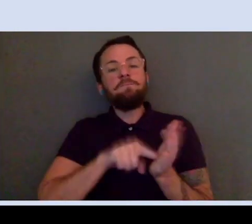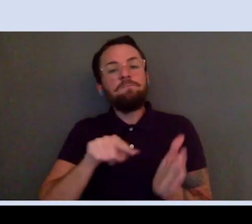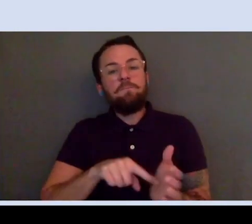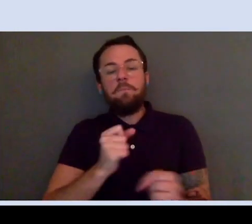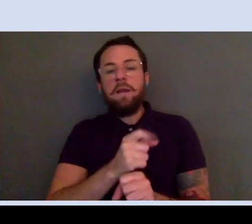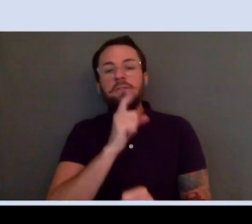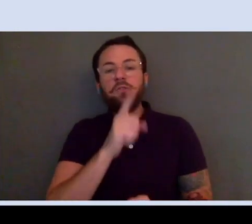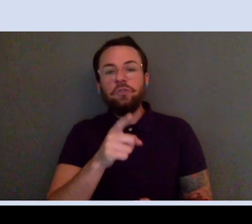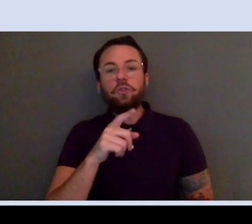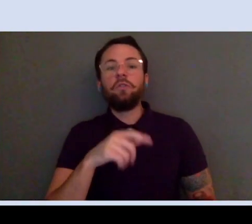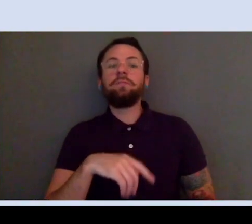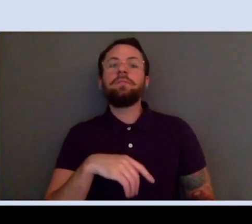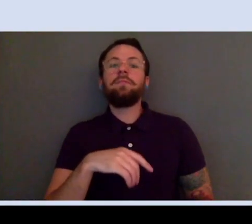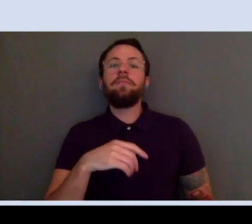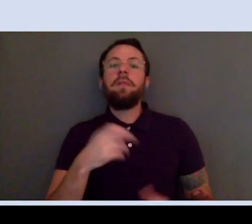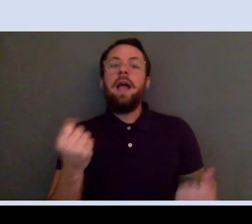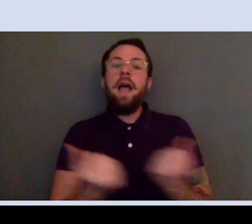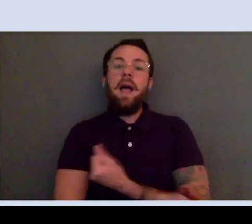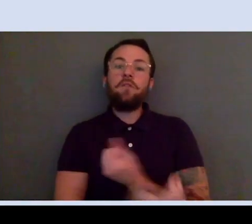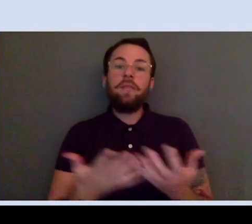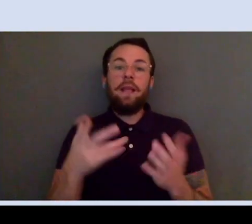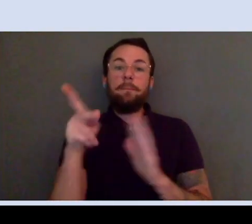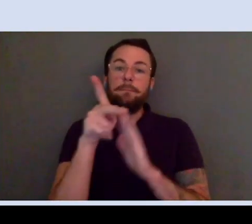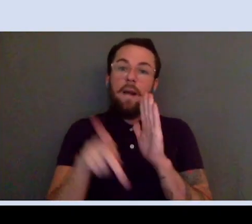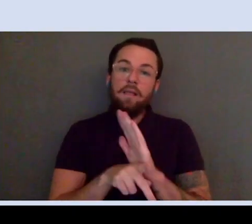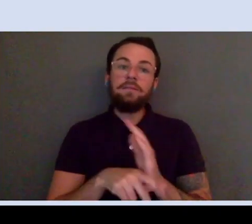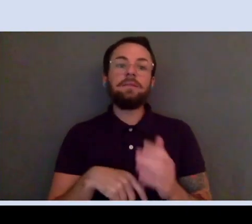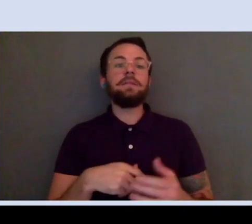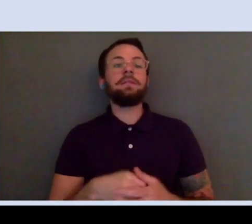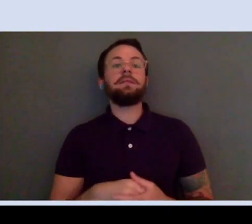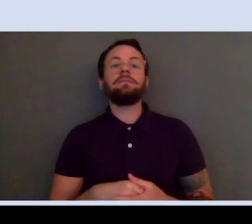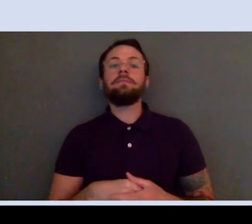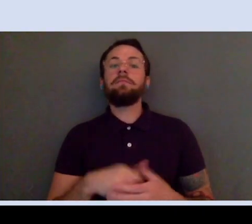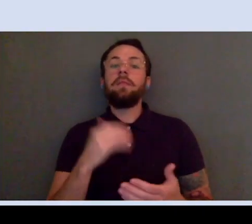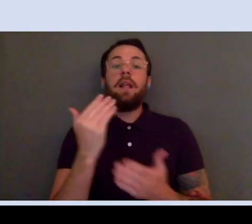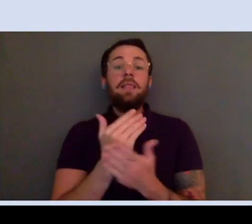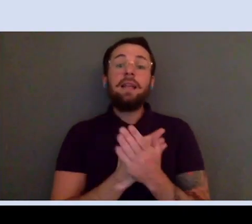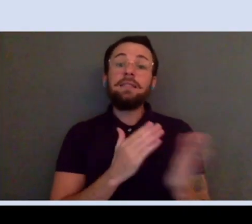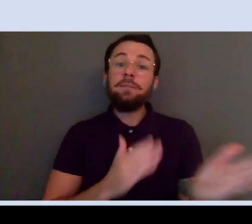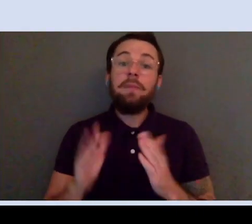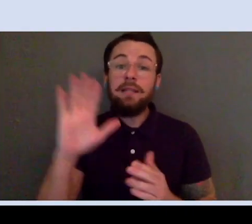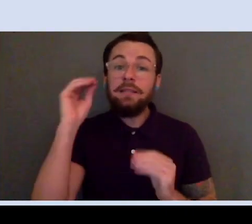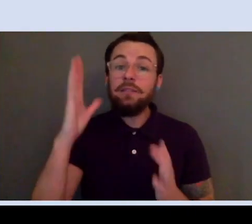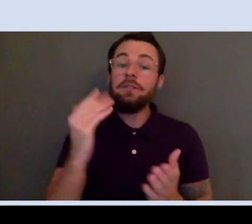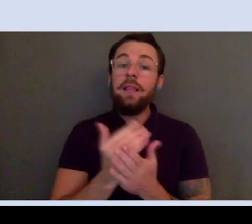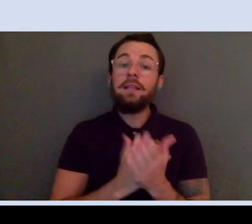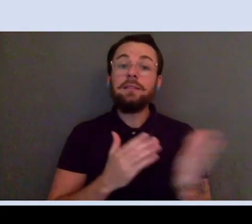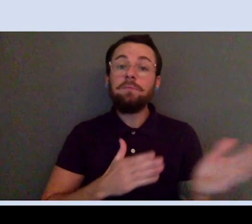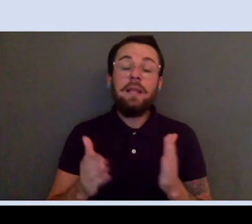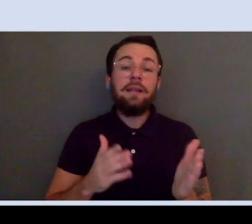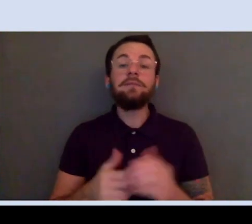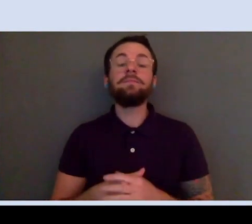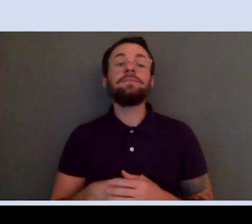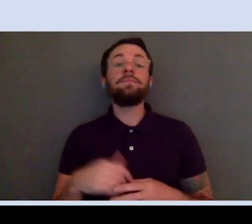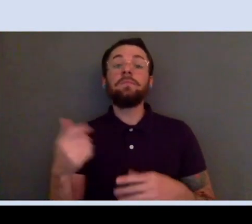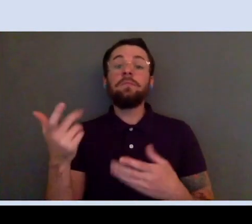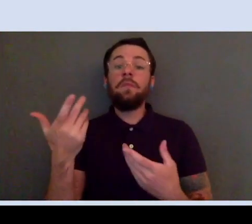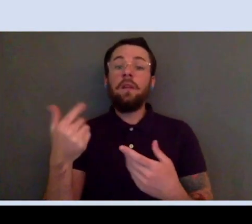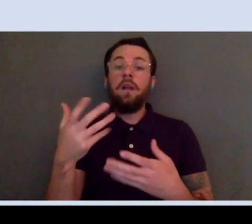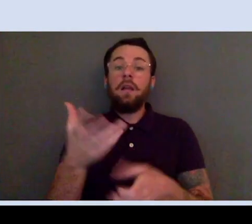If not, you might want to start. Start with some research on your policies. Go through them all.